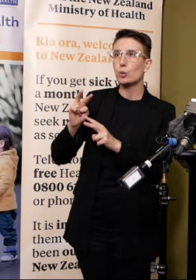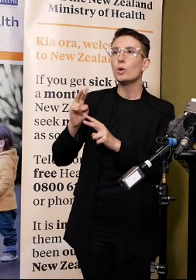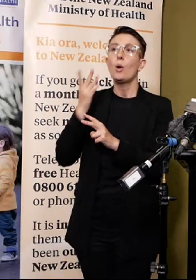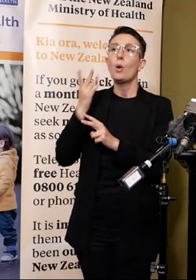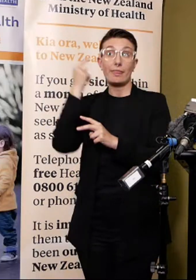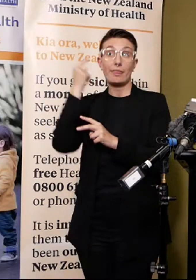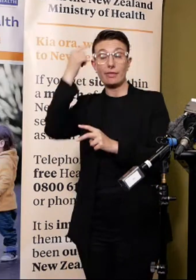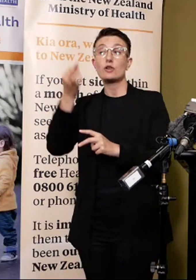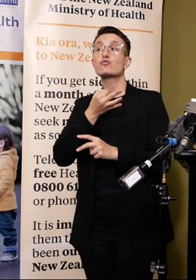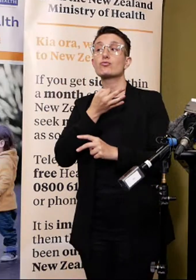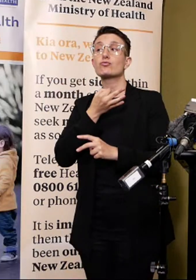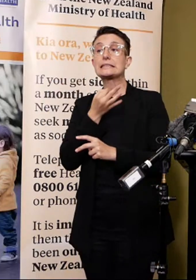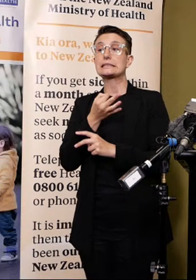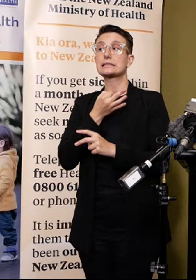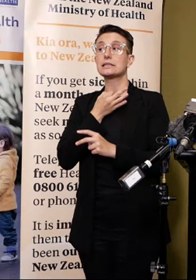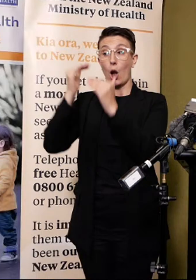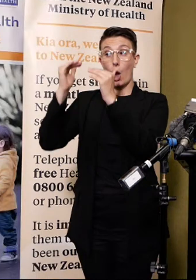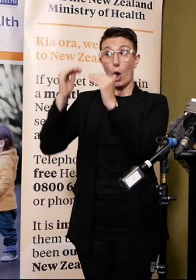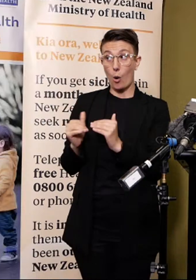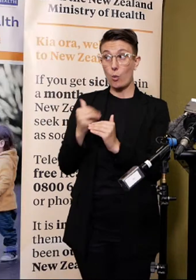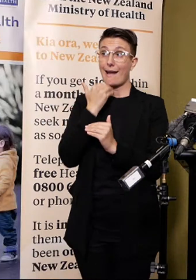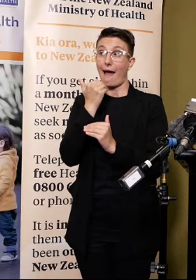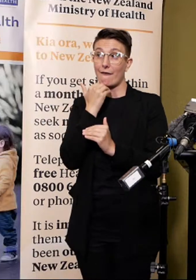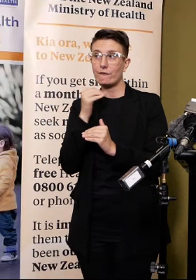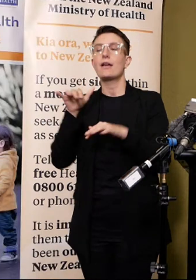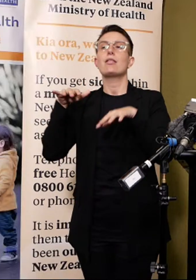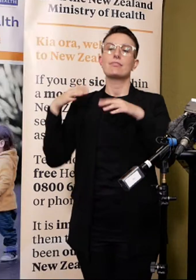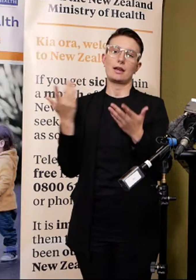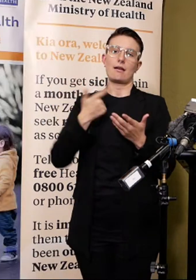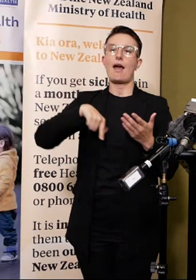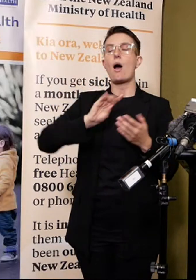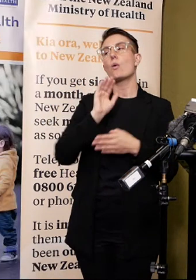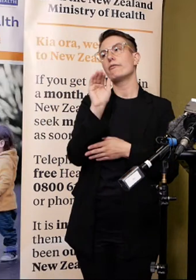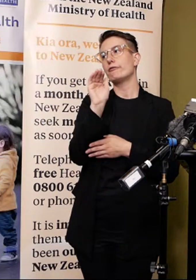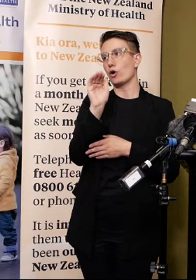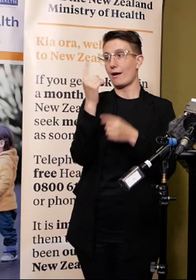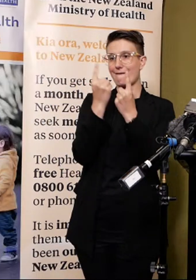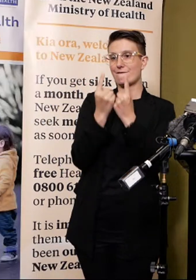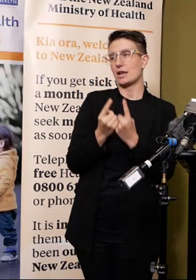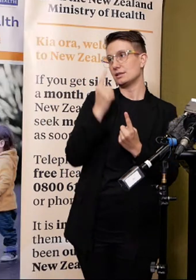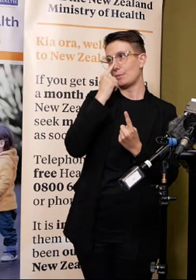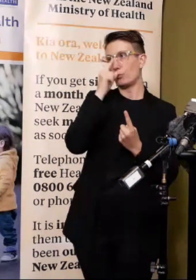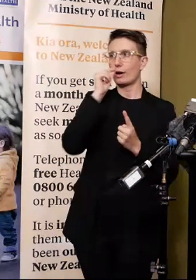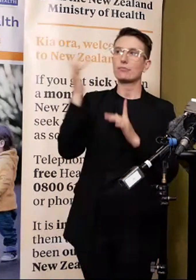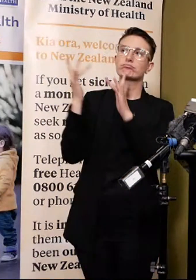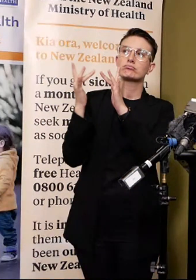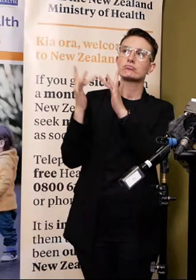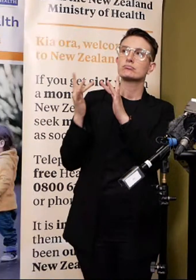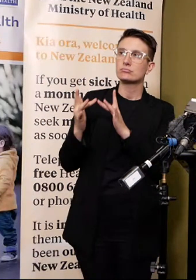be working with New Zealanders on that ship to support them if they require it to get back home.